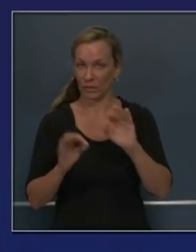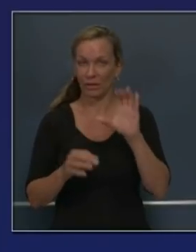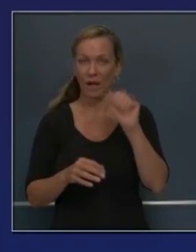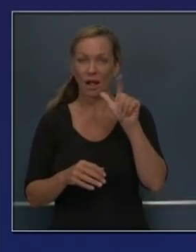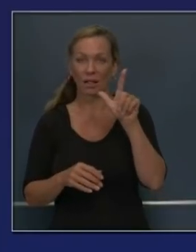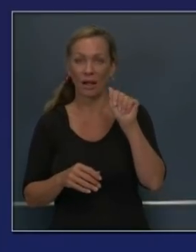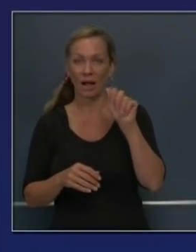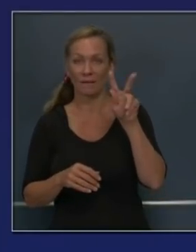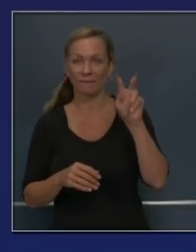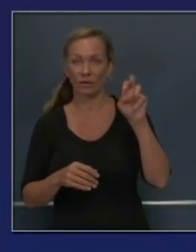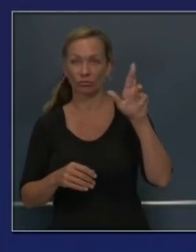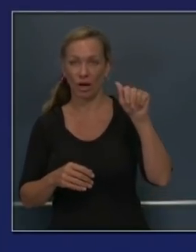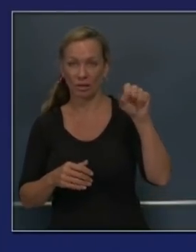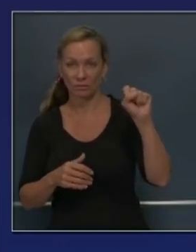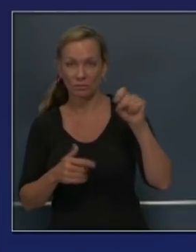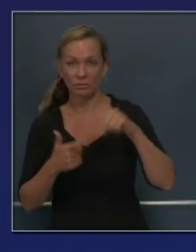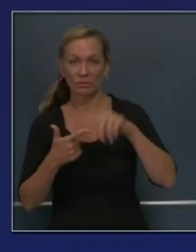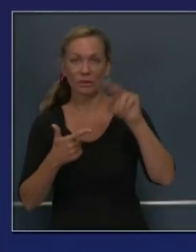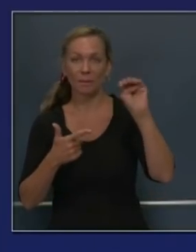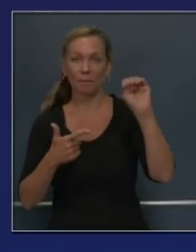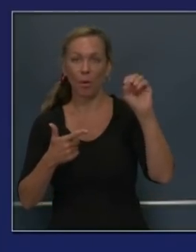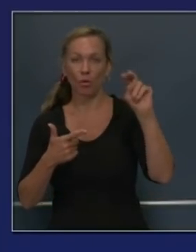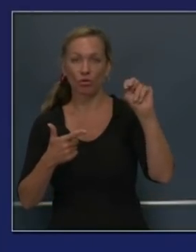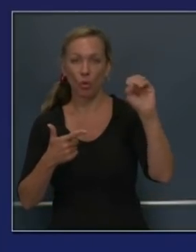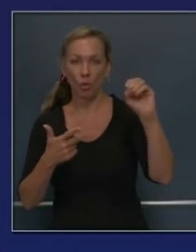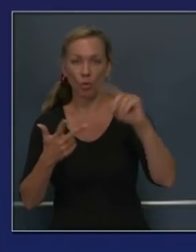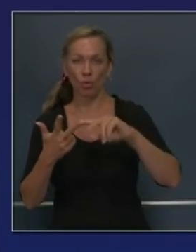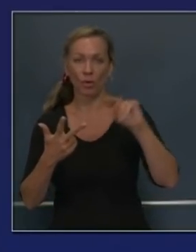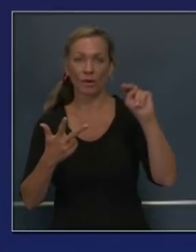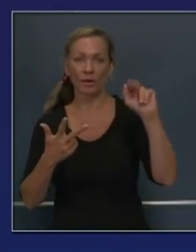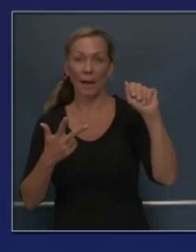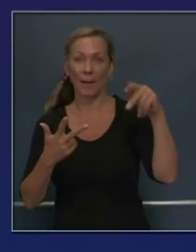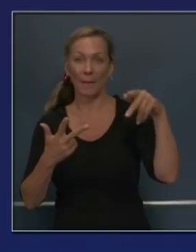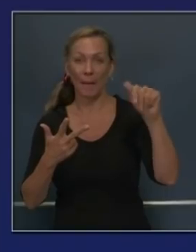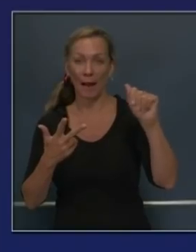MONITORING LIST. THE COUNTIES THAT CAME OFF THE